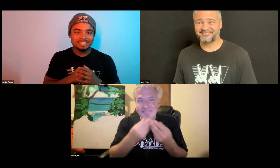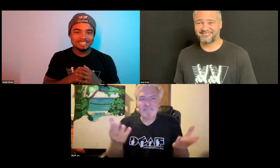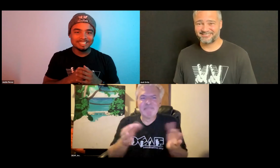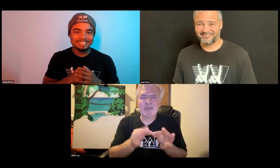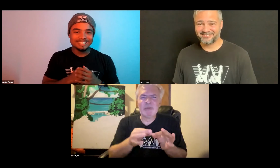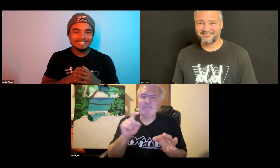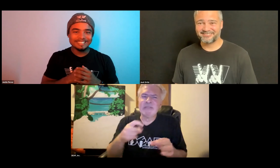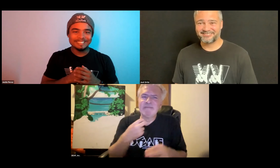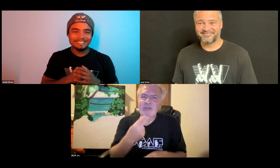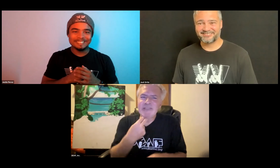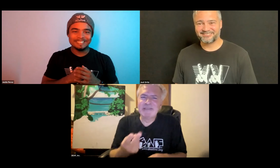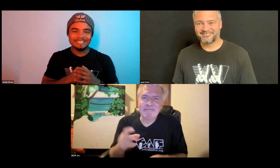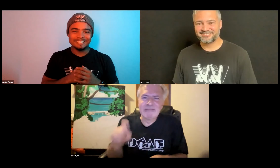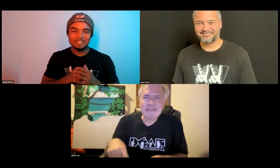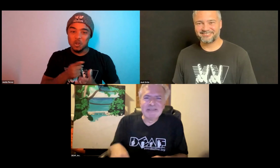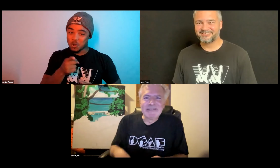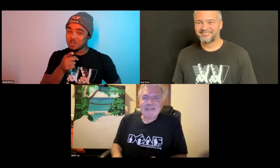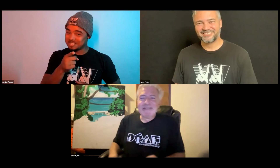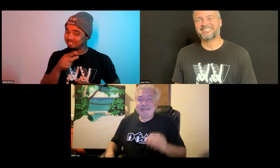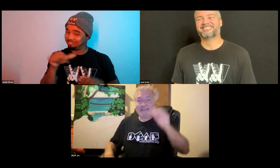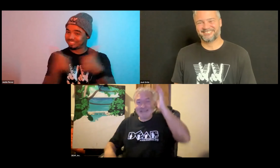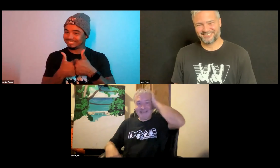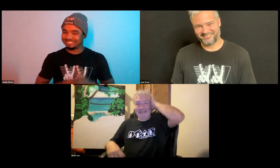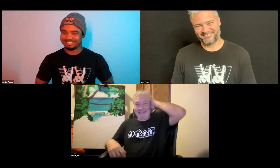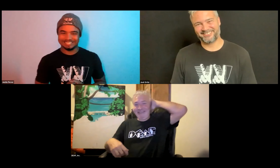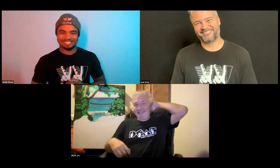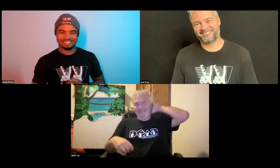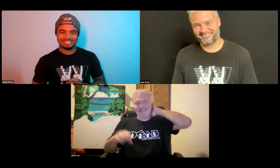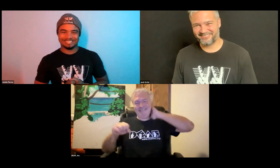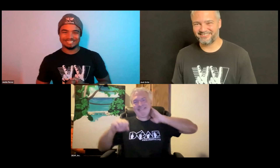To let you know, I told them that voice was a must. You gave them a challenge!